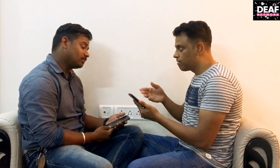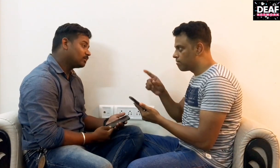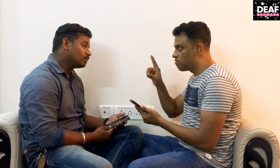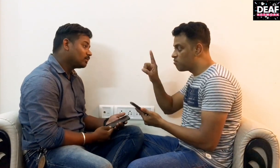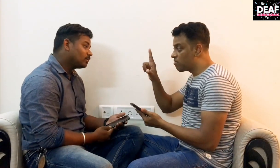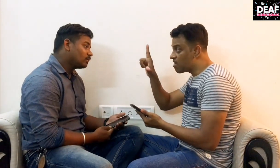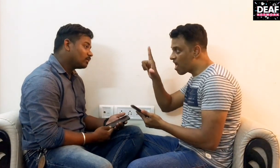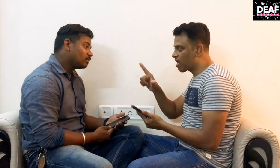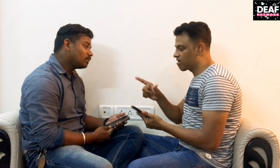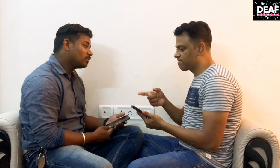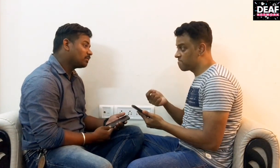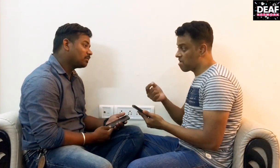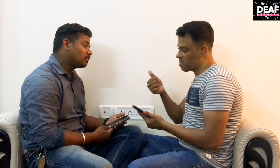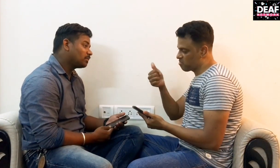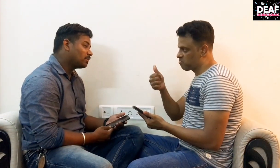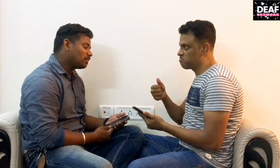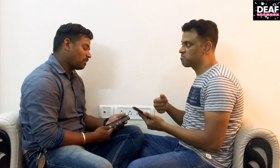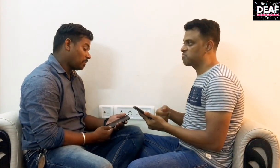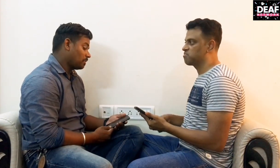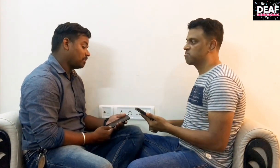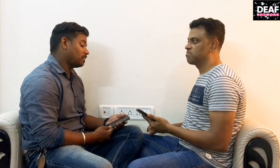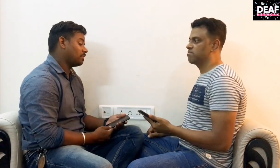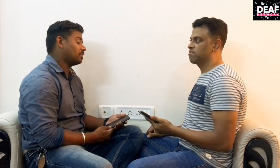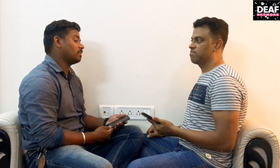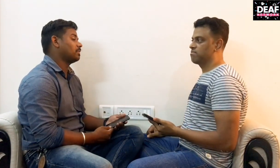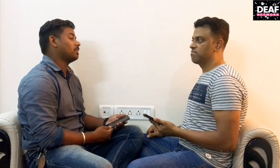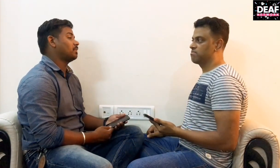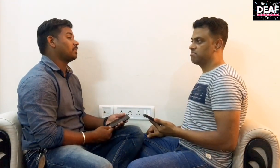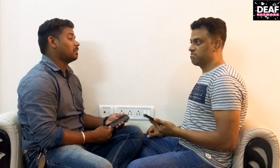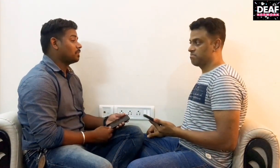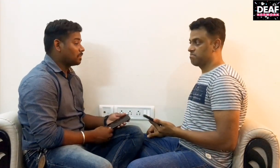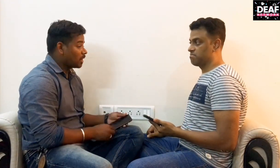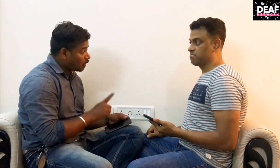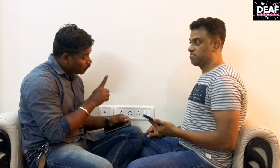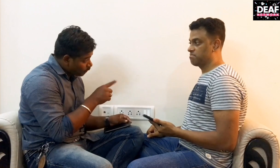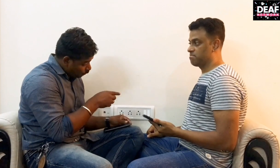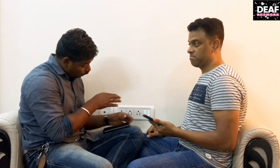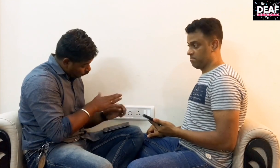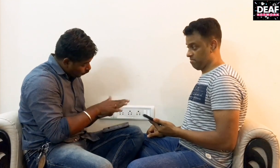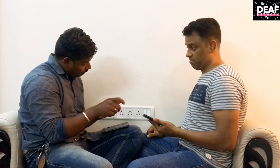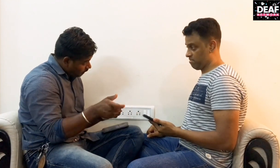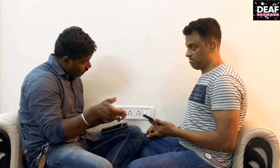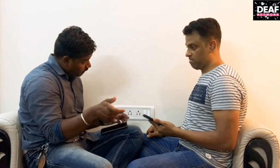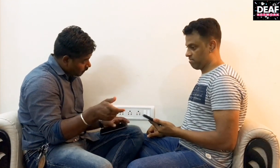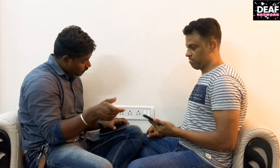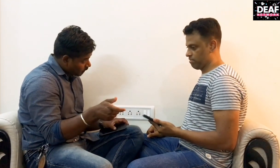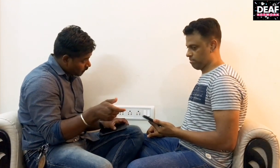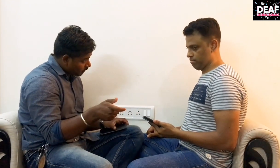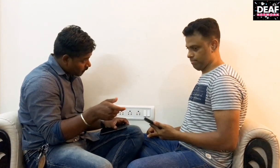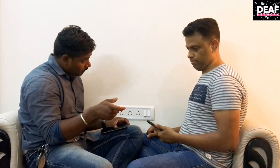See...It costs 1 lac and hence it is more value Oh... one lac!! You paid full payment?